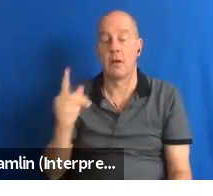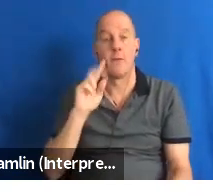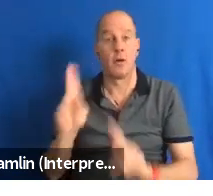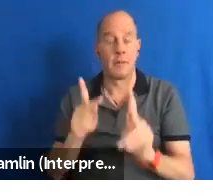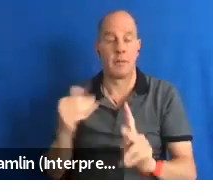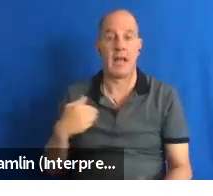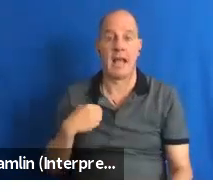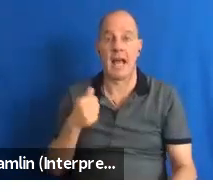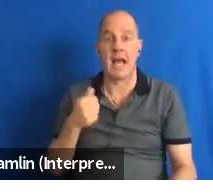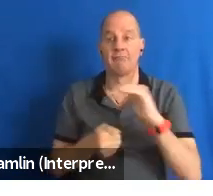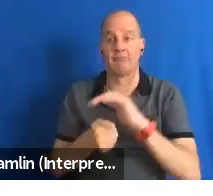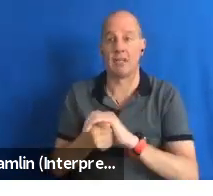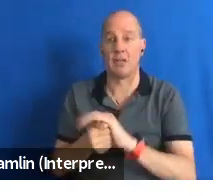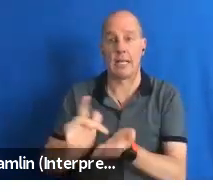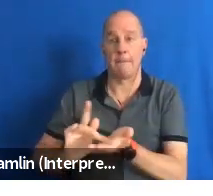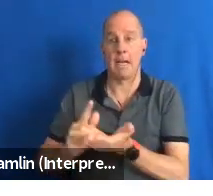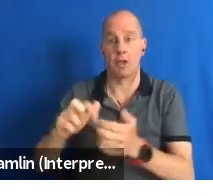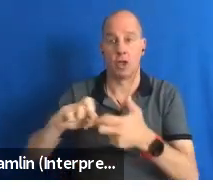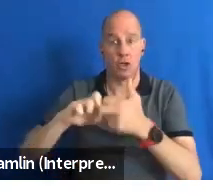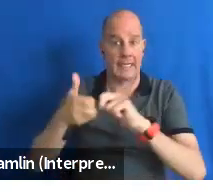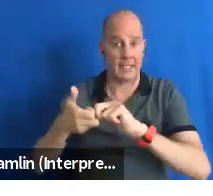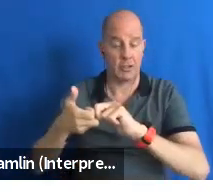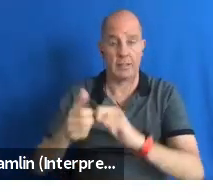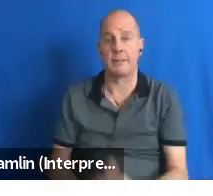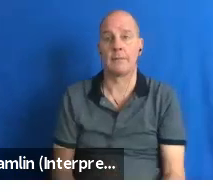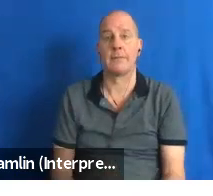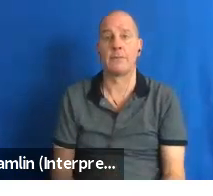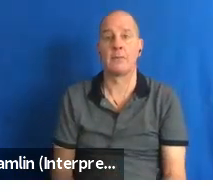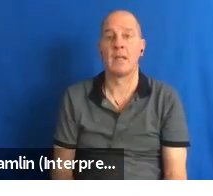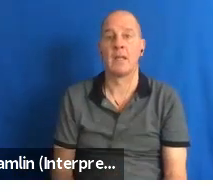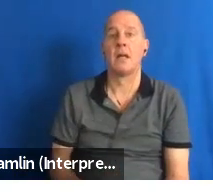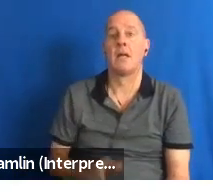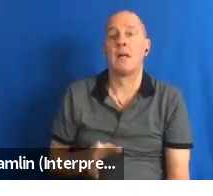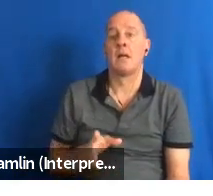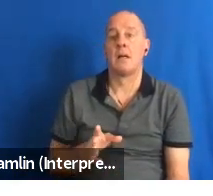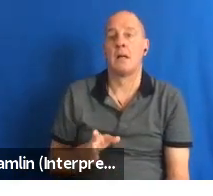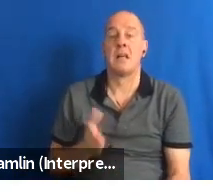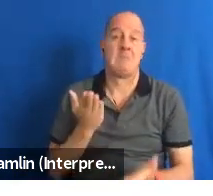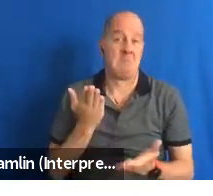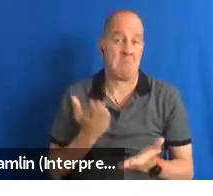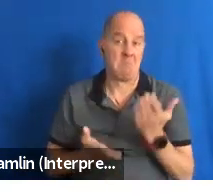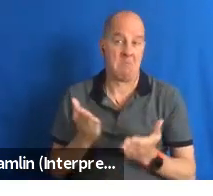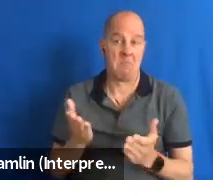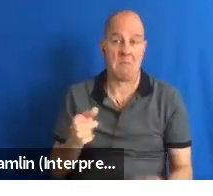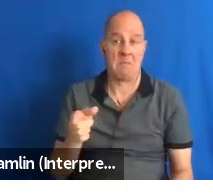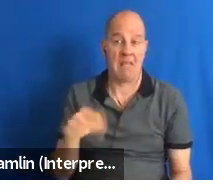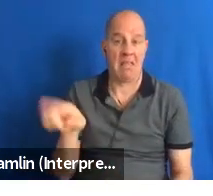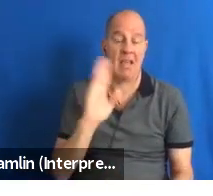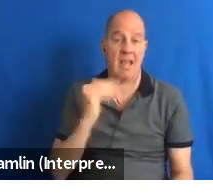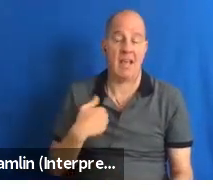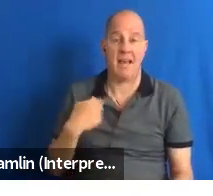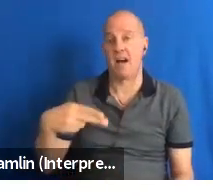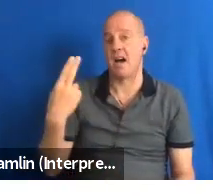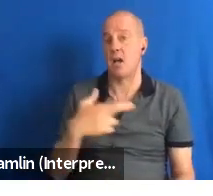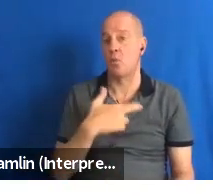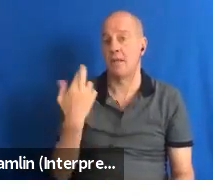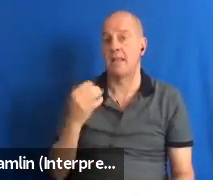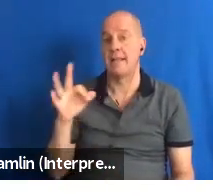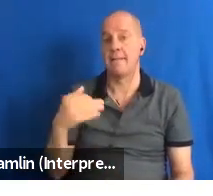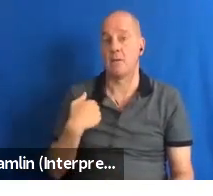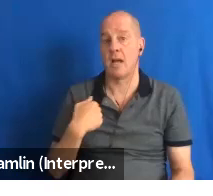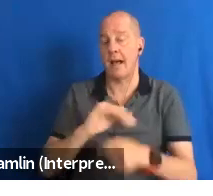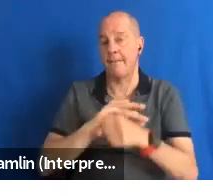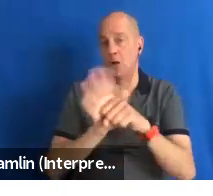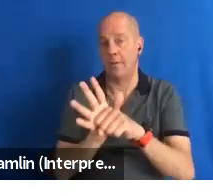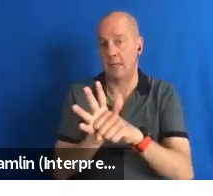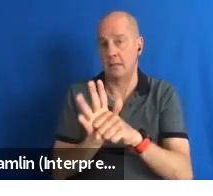underlying medical conditions, however, you may be at higher risk if you get COVID to have a more